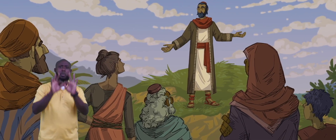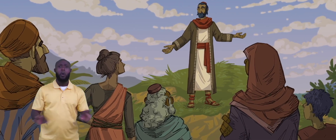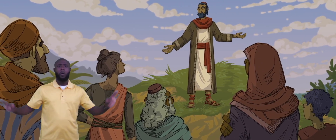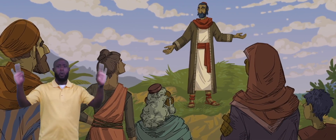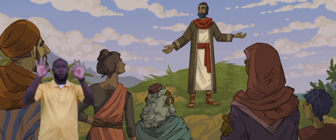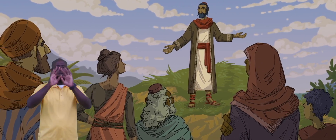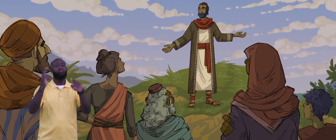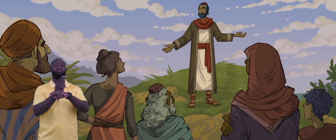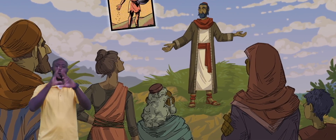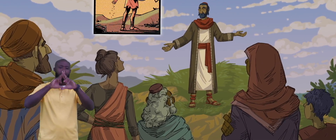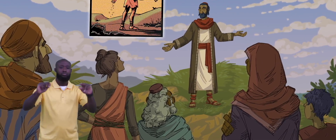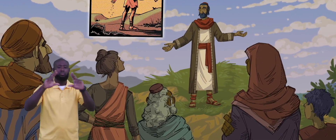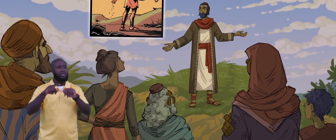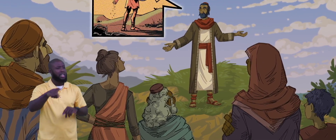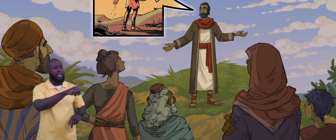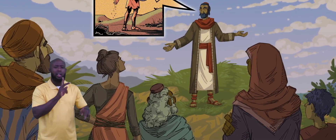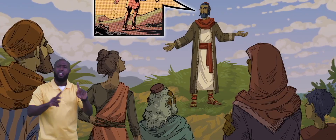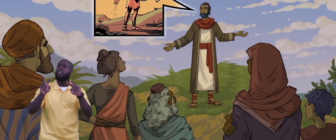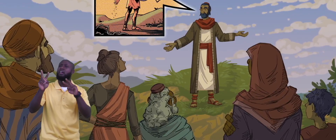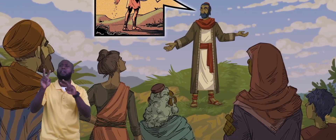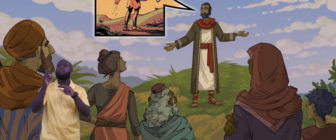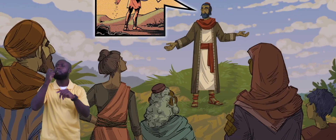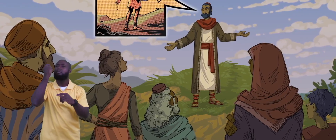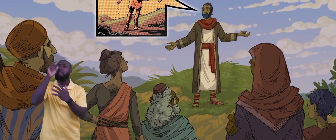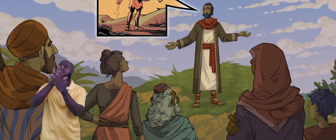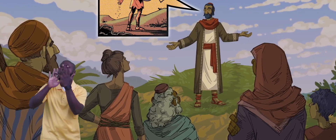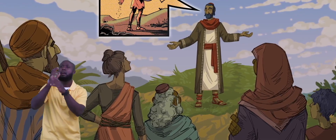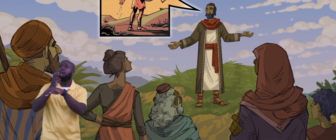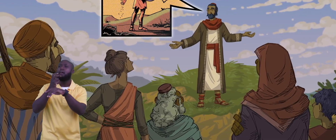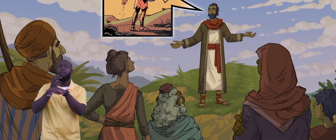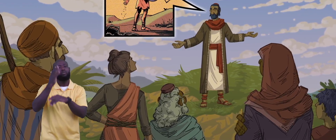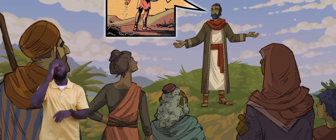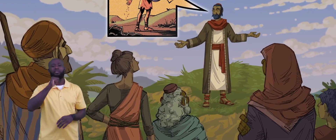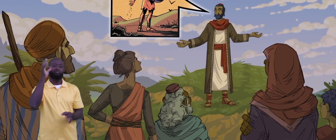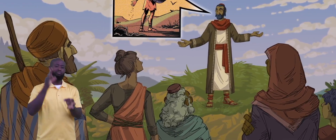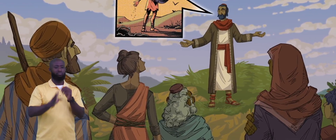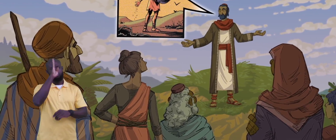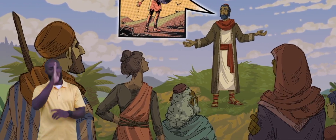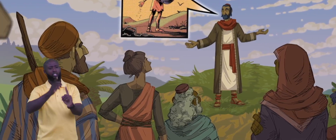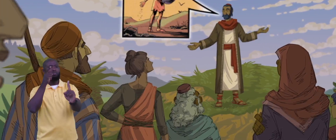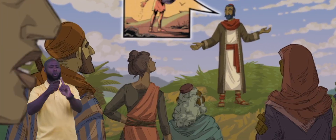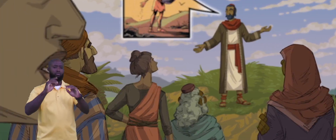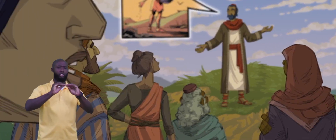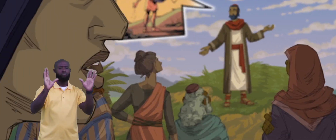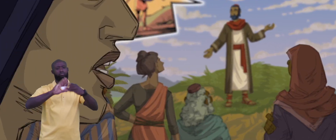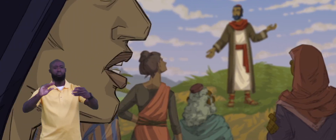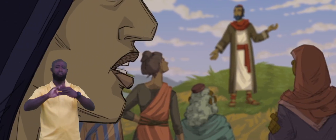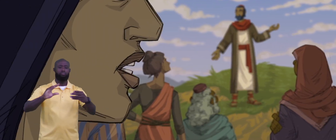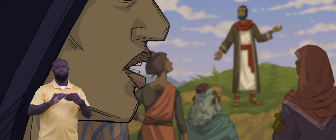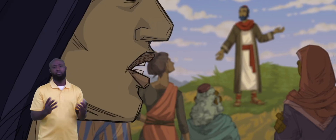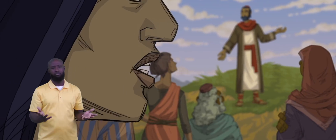why cloak it in parables? Why not be more clear?